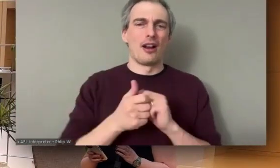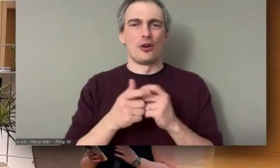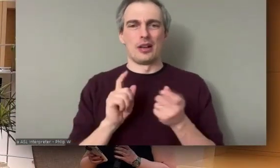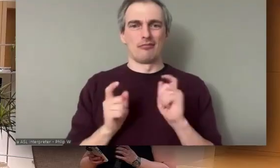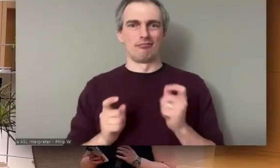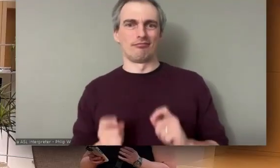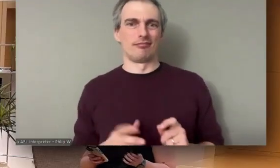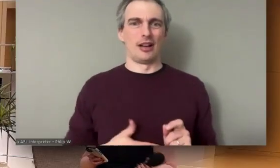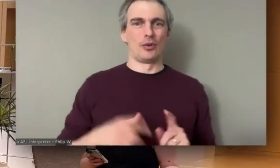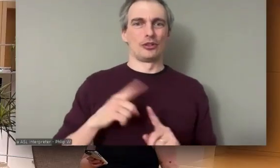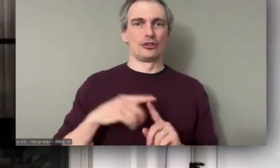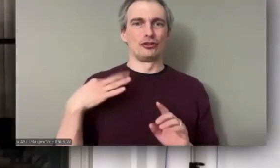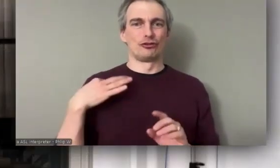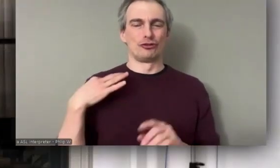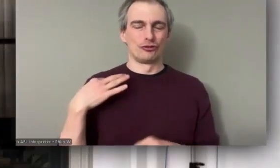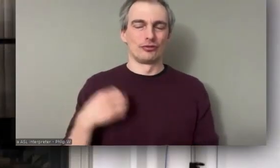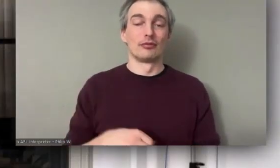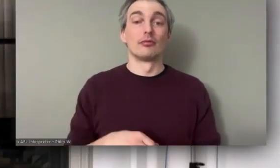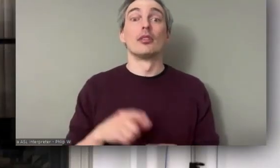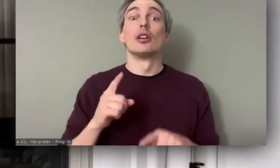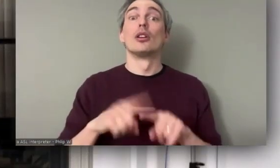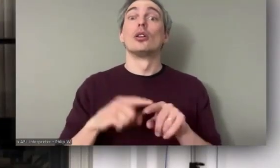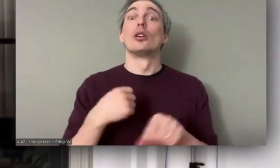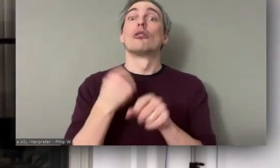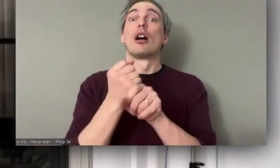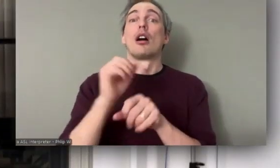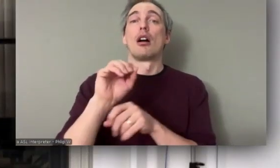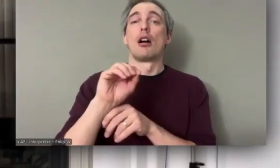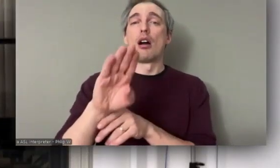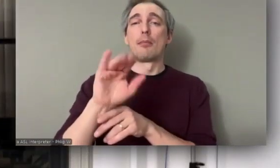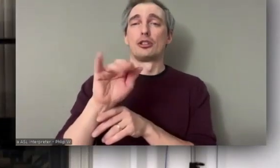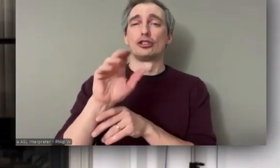To create the objects -- I mean, this definitely seems like this was